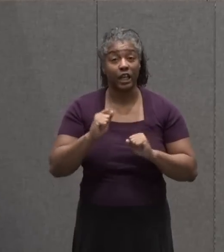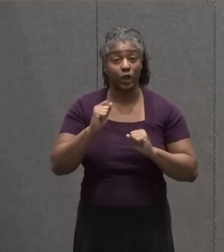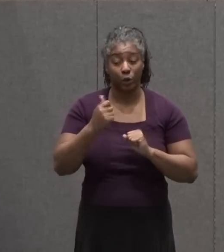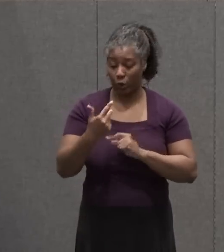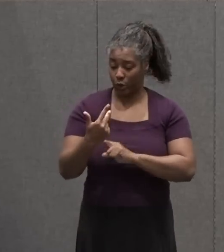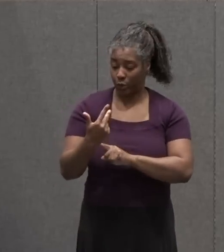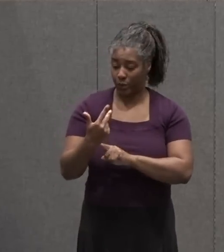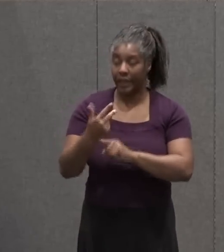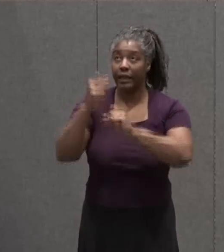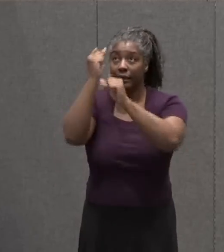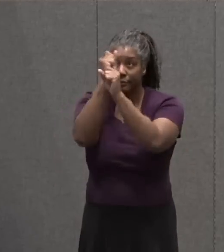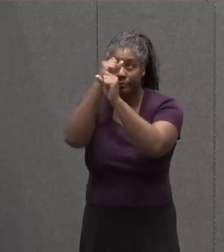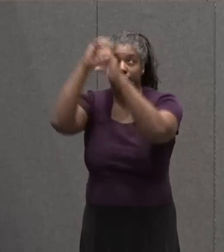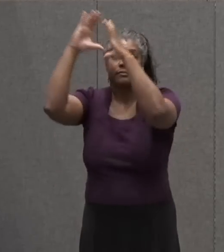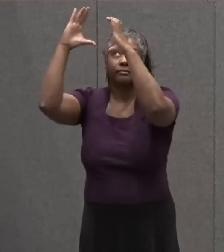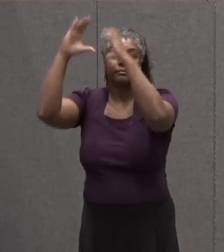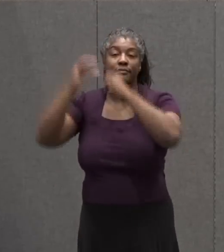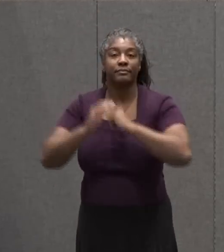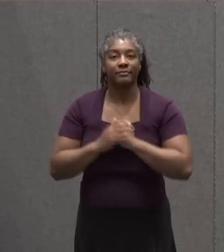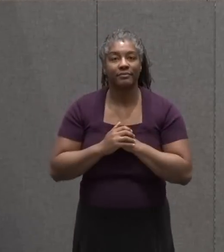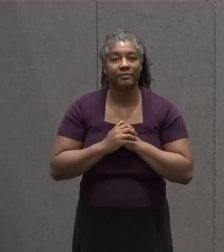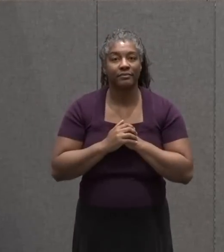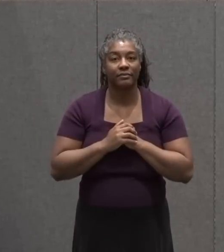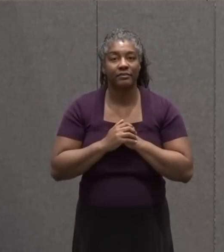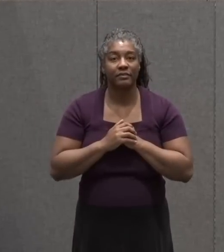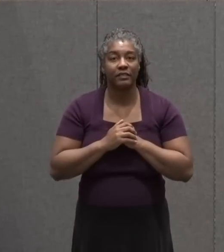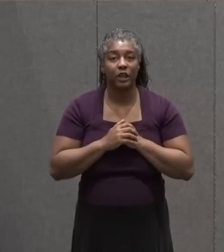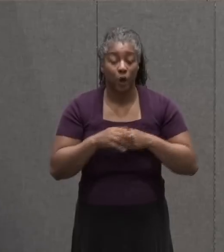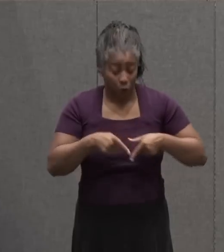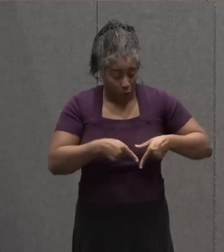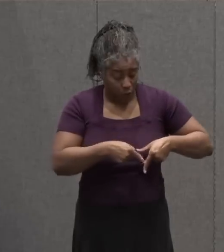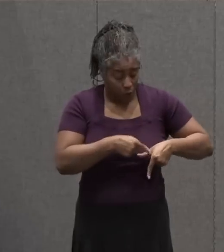What about a corner? Can you see that in your mind?